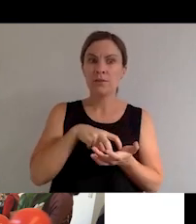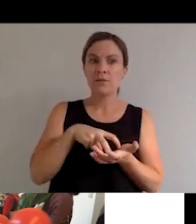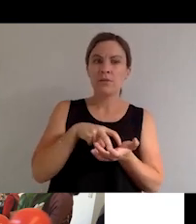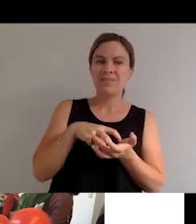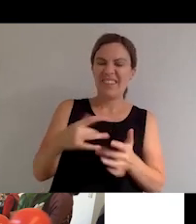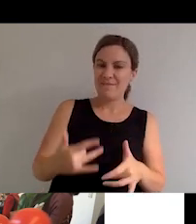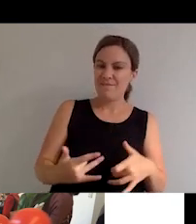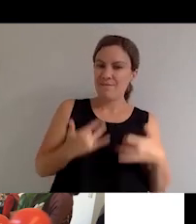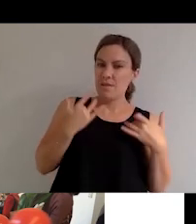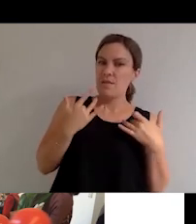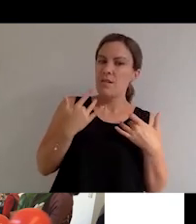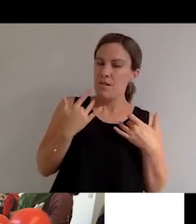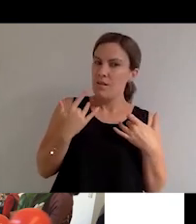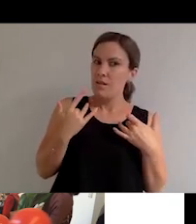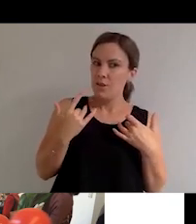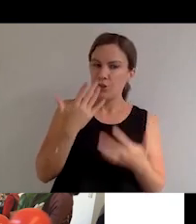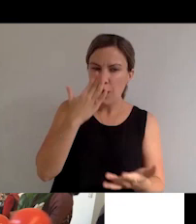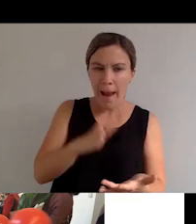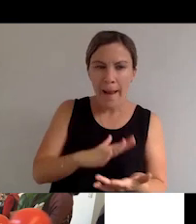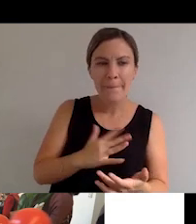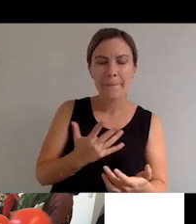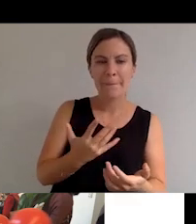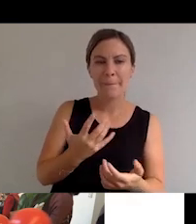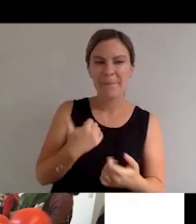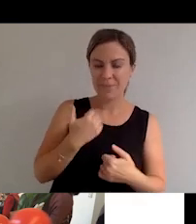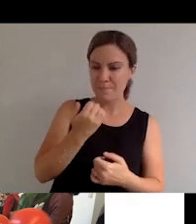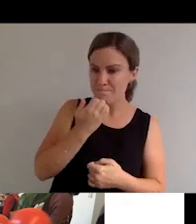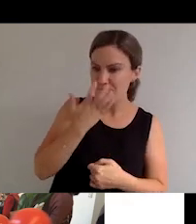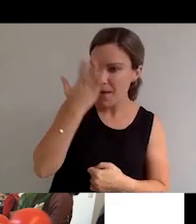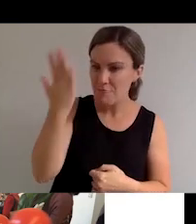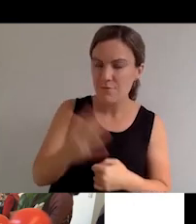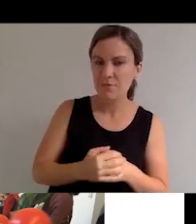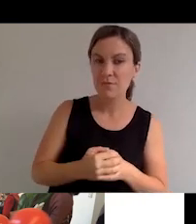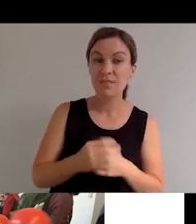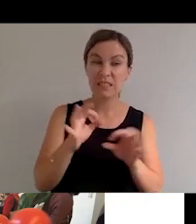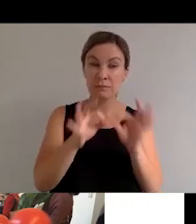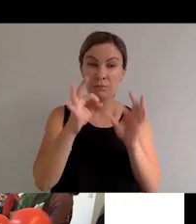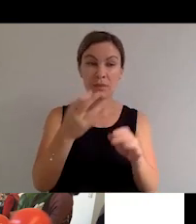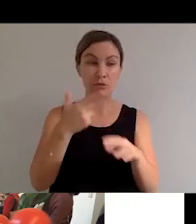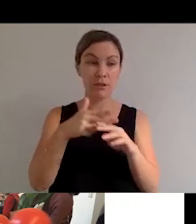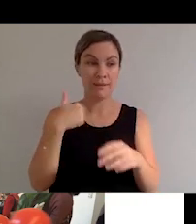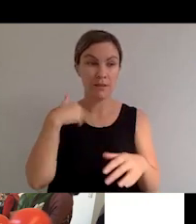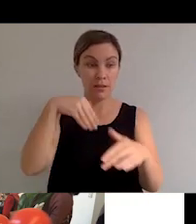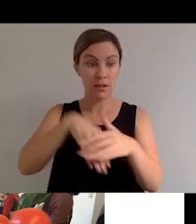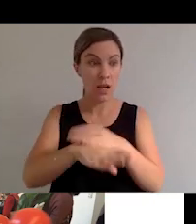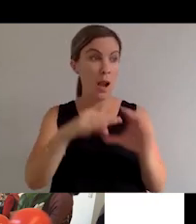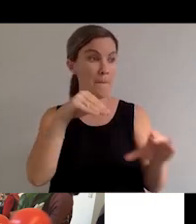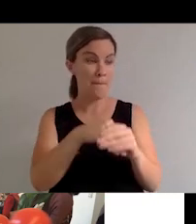Particularly when you feel like you are going in for a conversation with a bank, which I hadn't done since I'd set those accounts up 20 years ago. I thought,